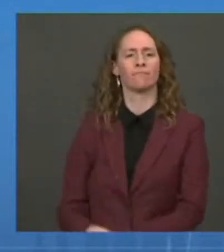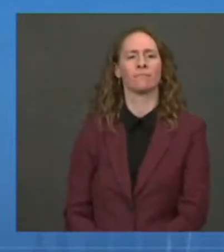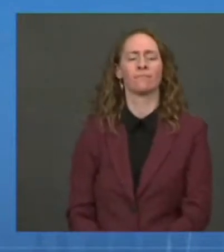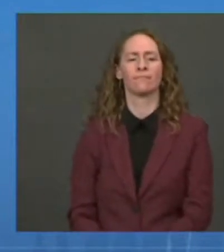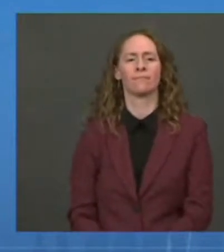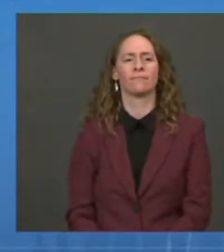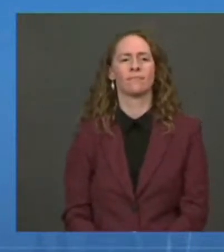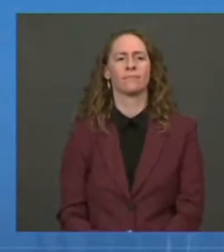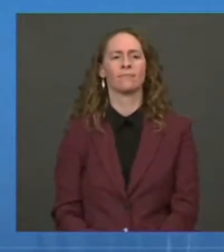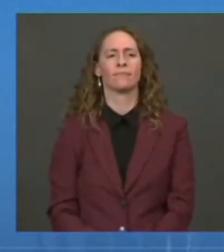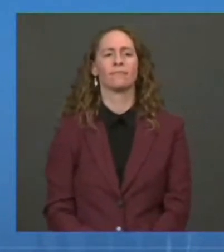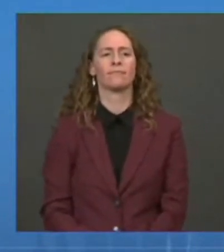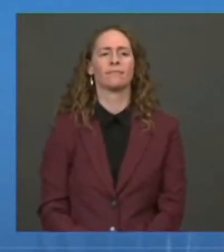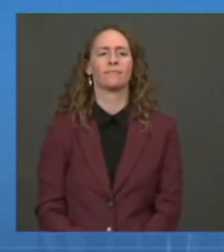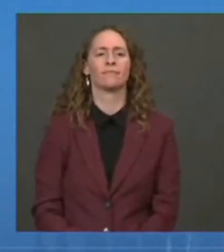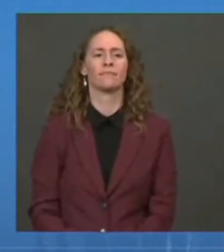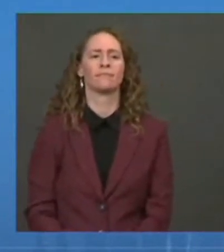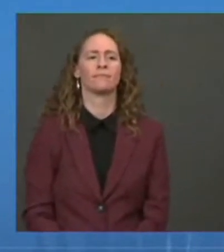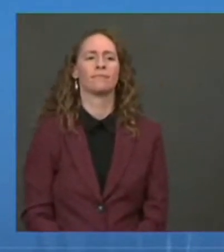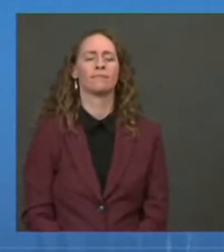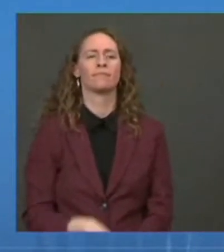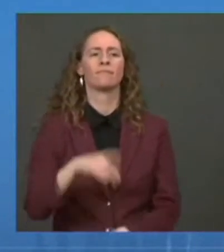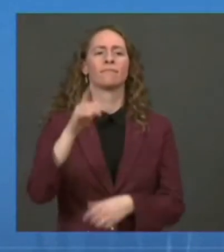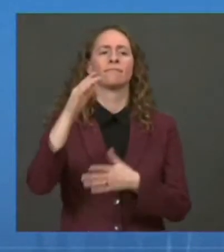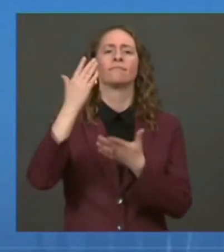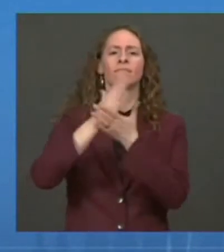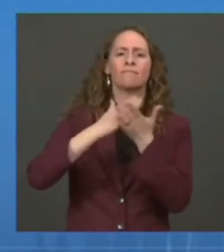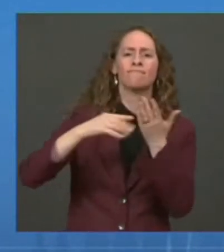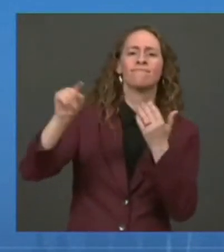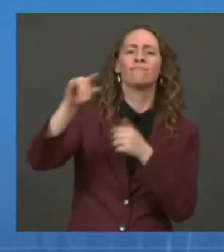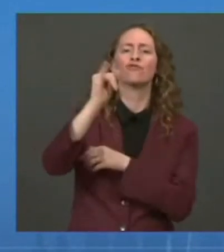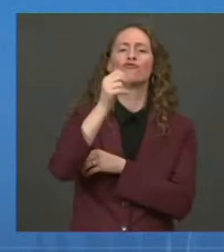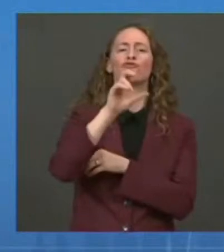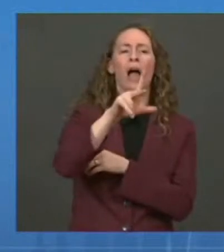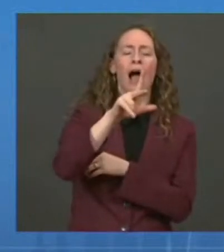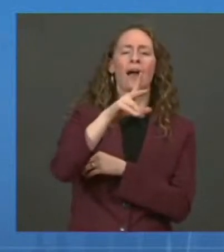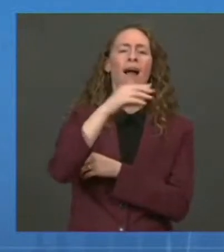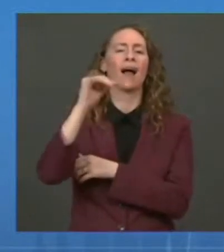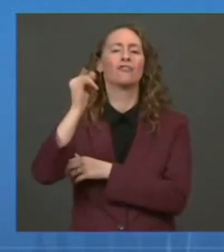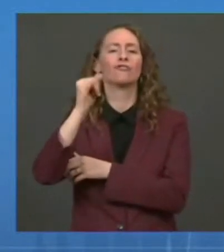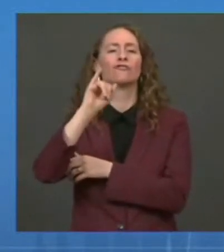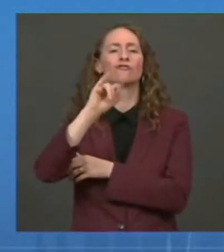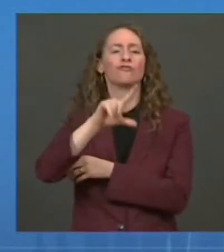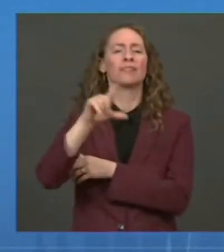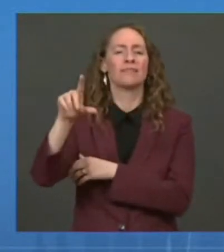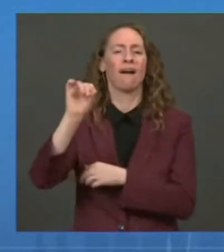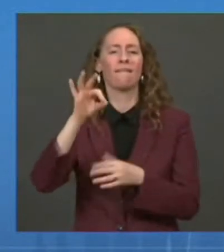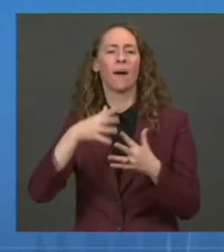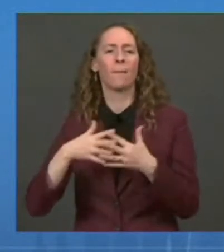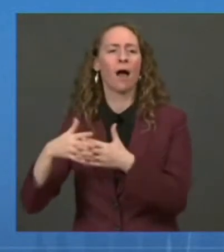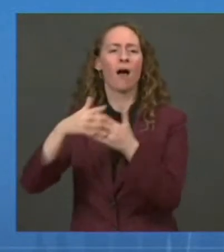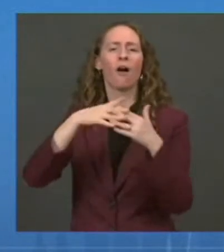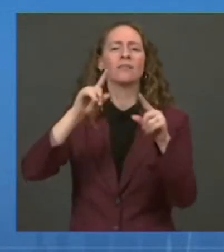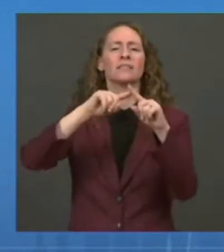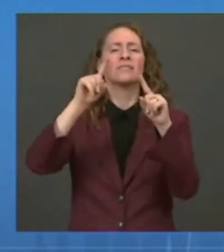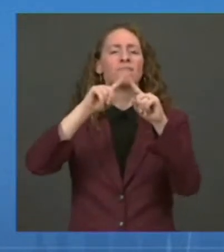THE MENU ORGANIZATIONS WE'RE WORKING WITH IN THIS OUT REACH INCLUDE JACK AND JILL OF